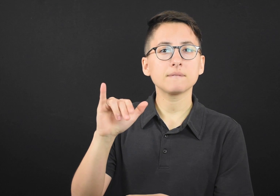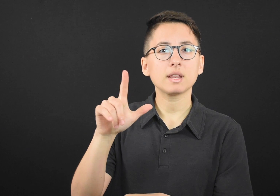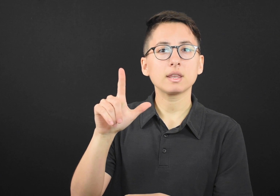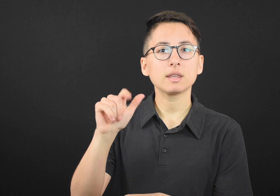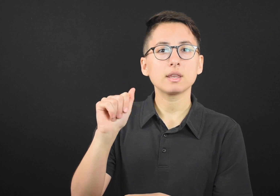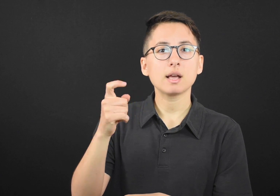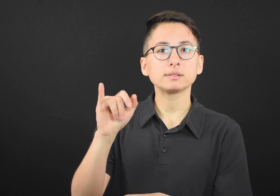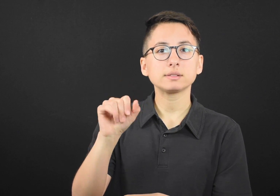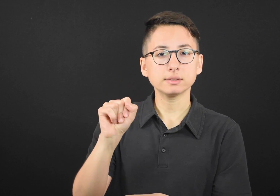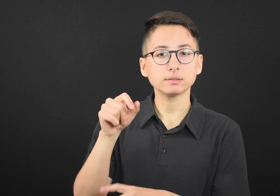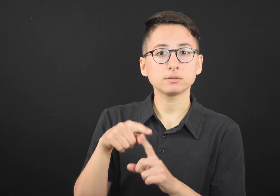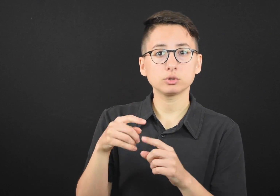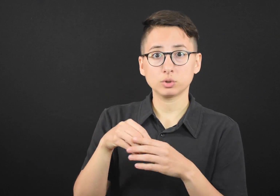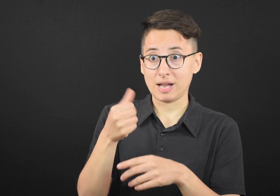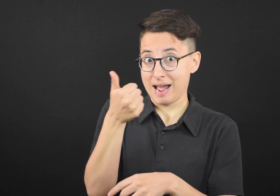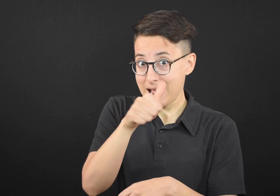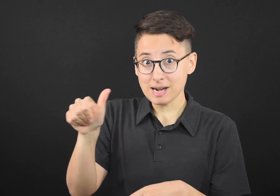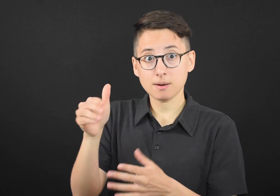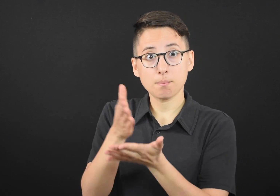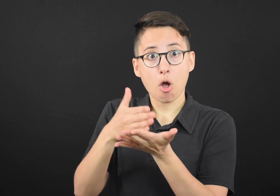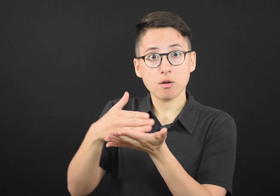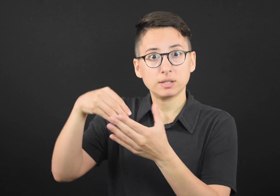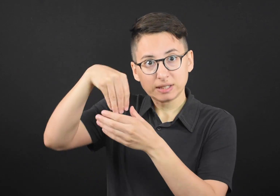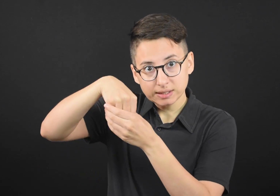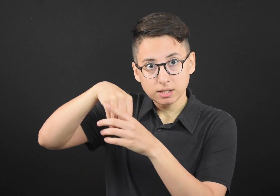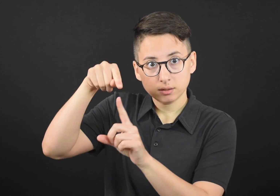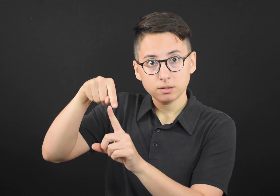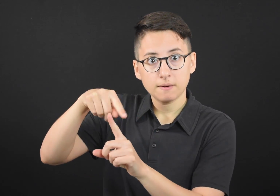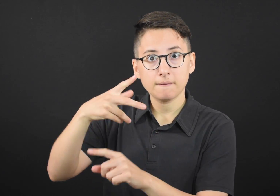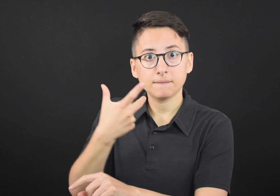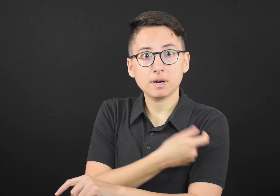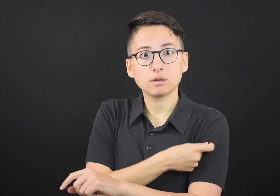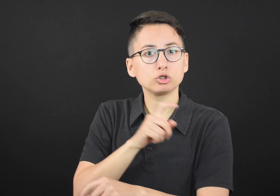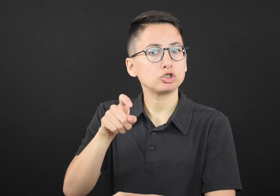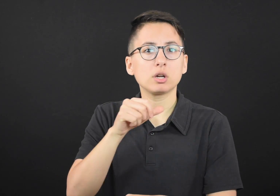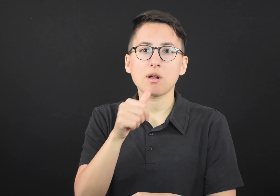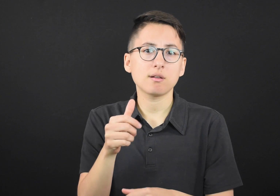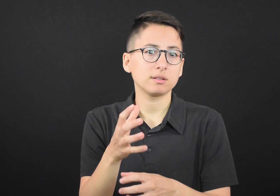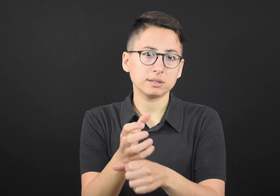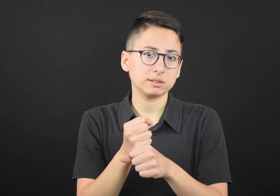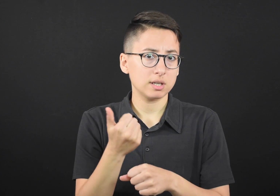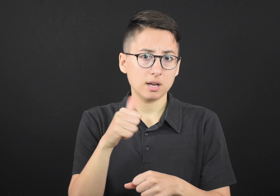shouldn’t get any of the COVID vaccines, it is recommended that